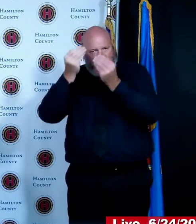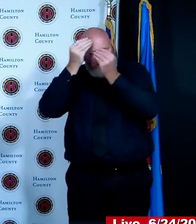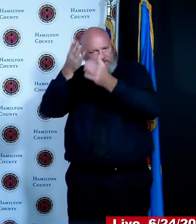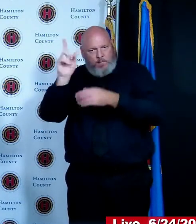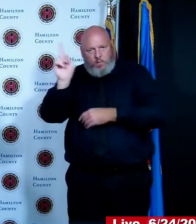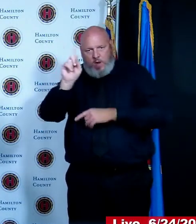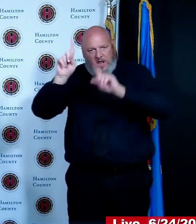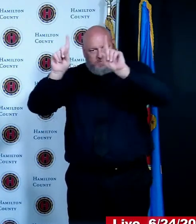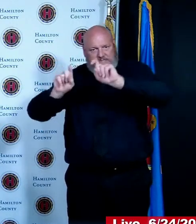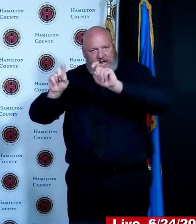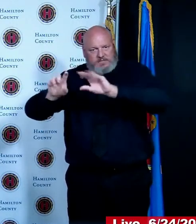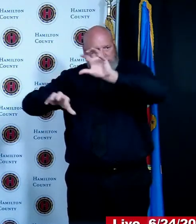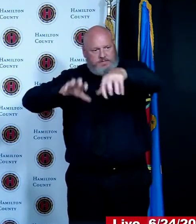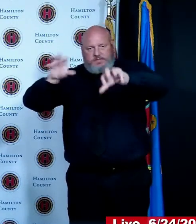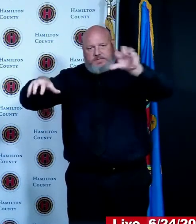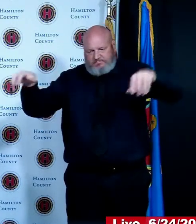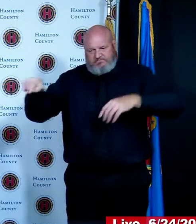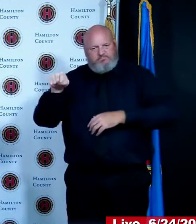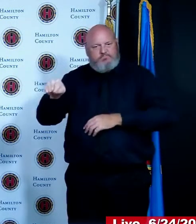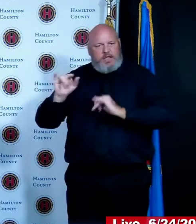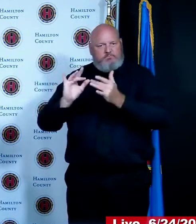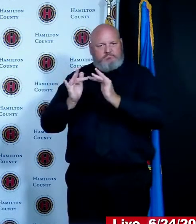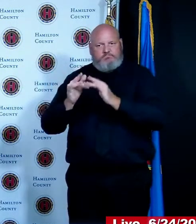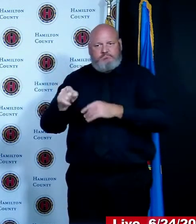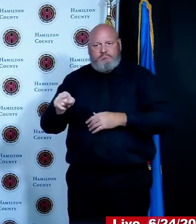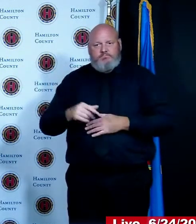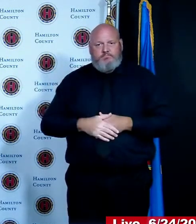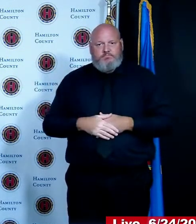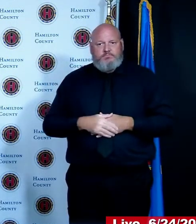longer doing testing we remove them when we find out about new pop-up sites we